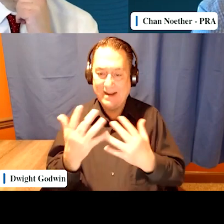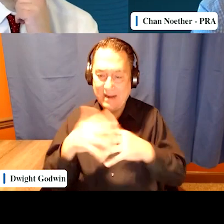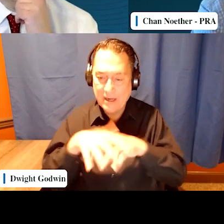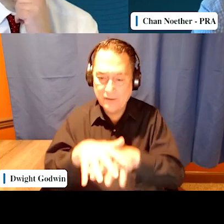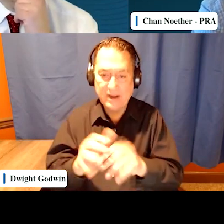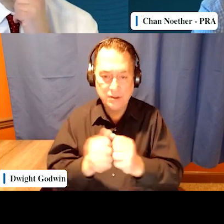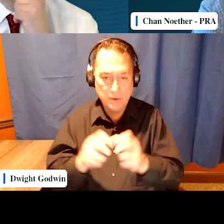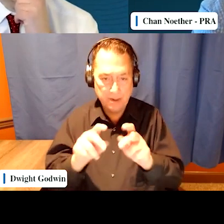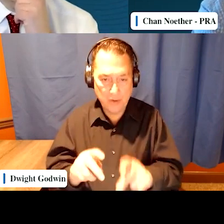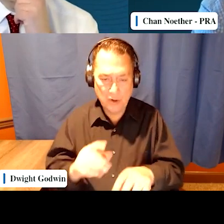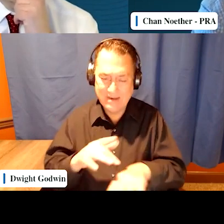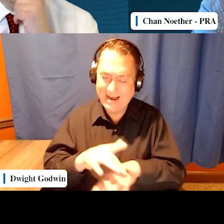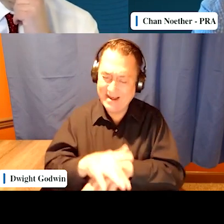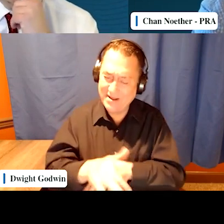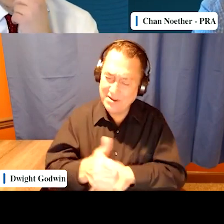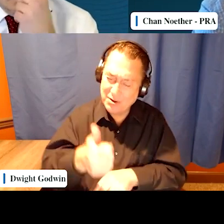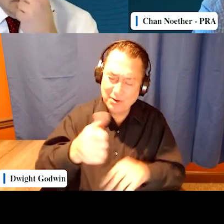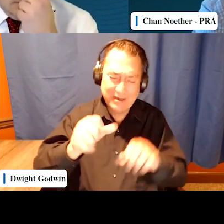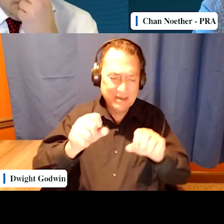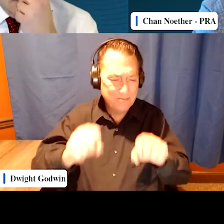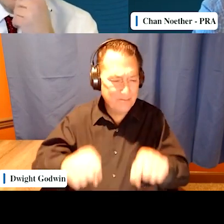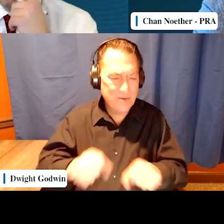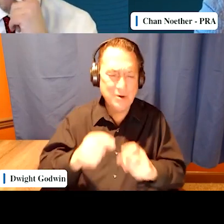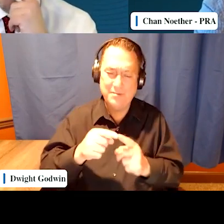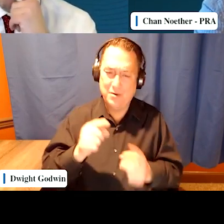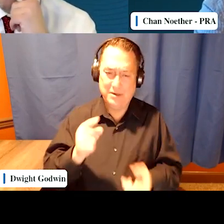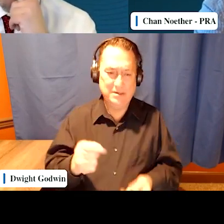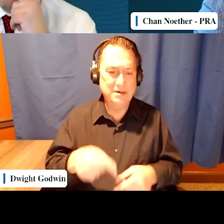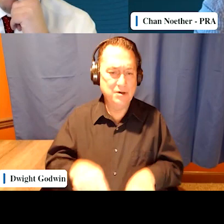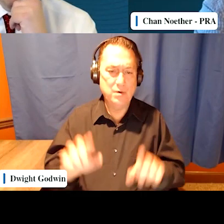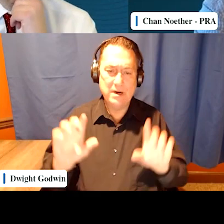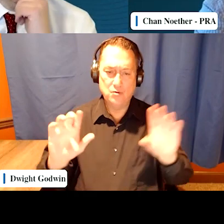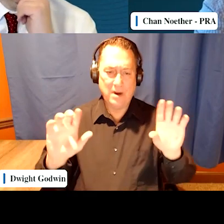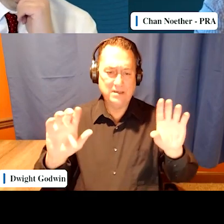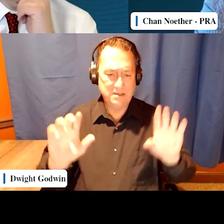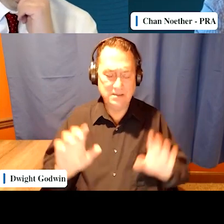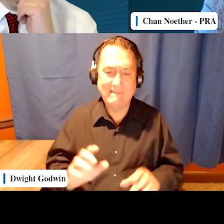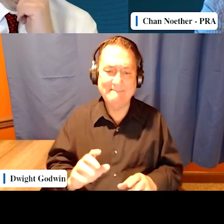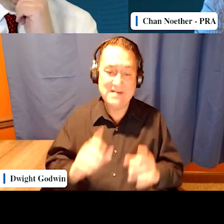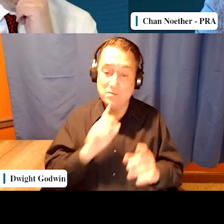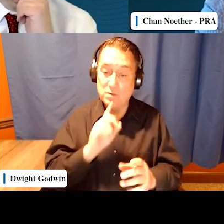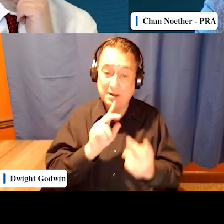at the earliest point possible during crisis, ideally, prior to any law enforcement involvement